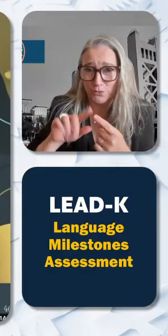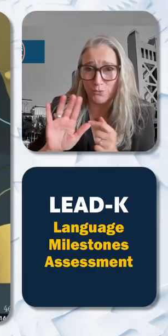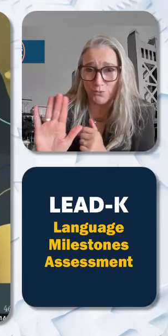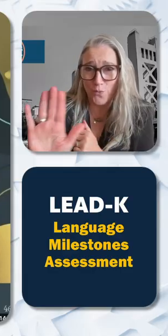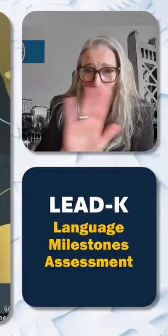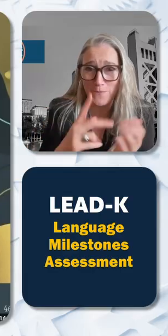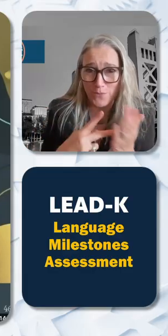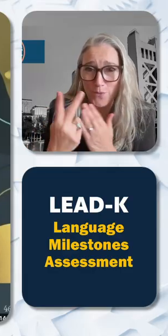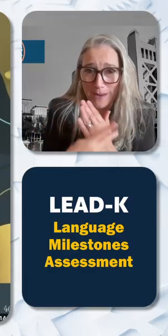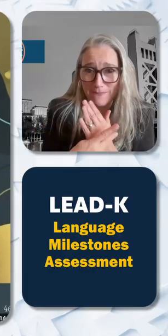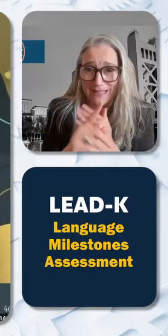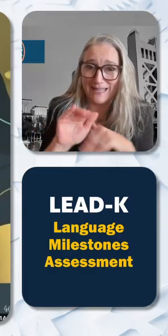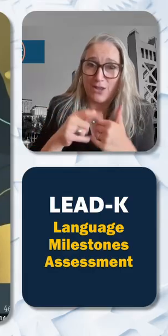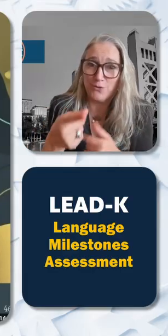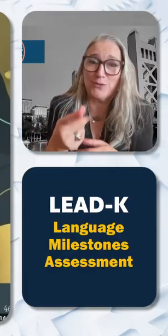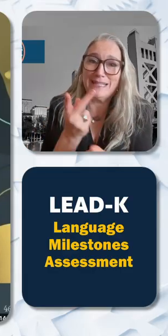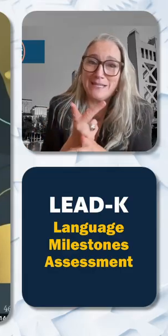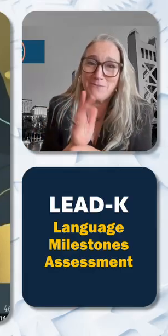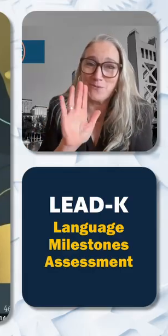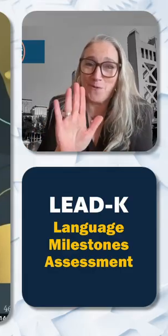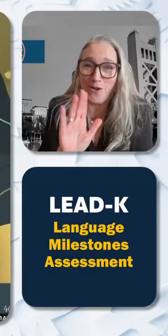And we provide referrals to your programs,